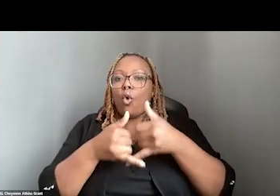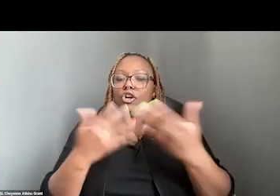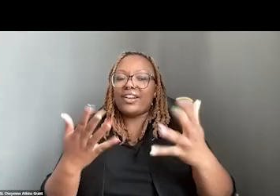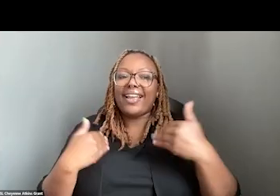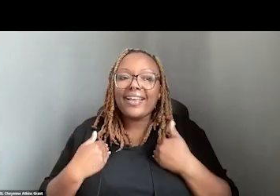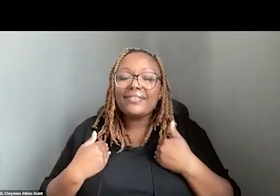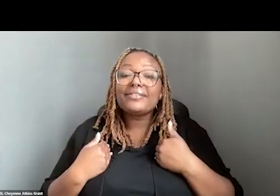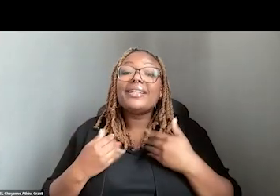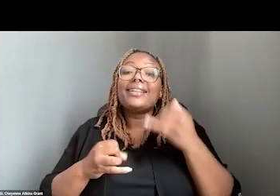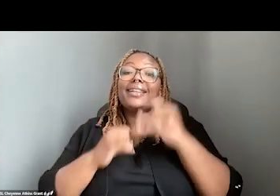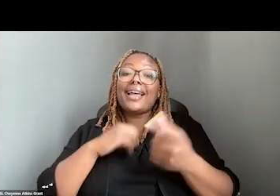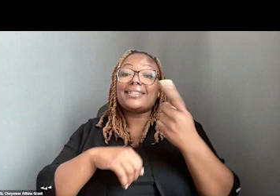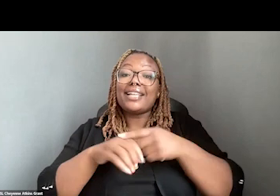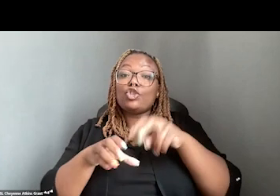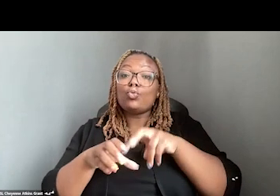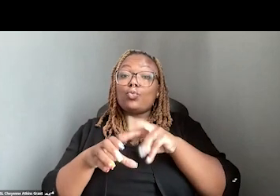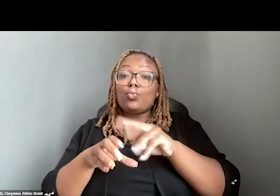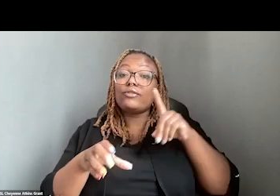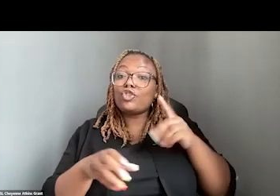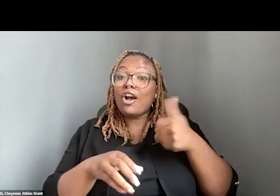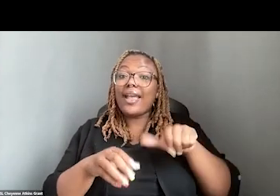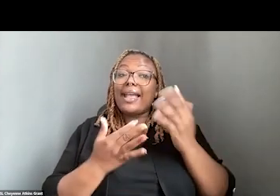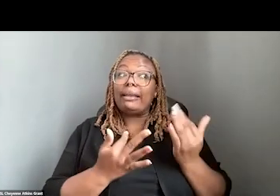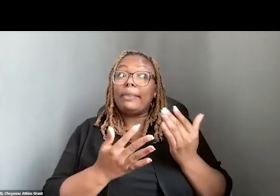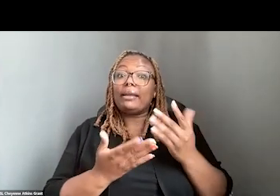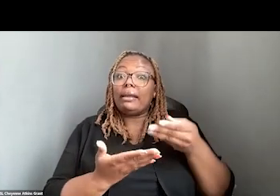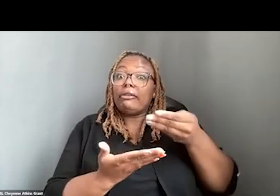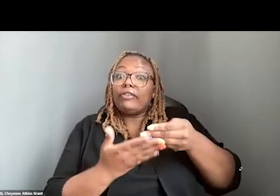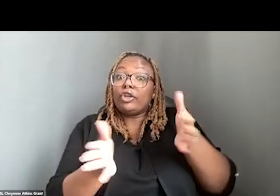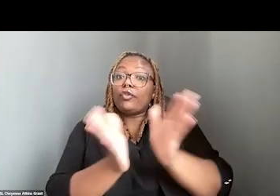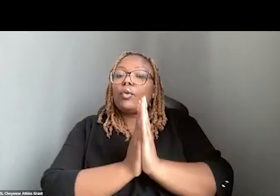The last day to withdraw any pending supplemental funding requests is Friday,